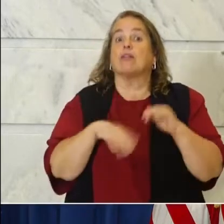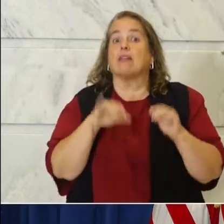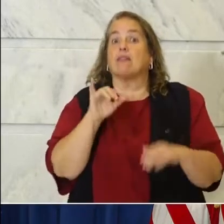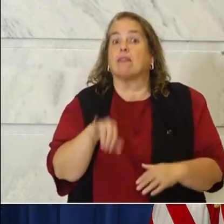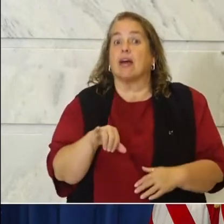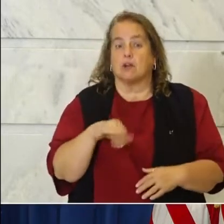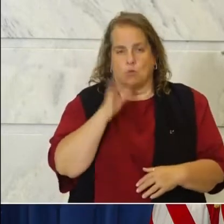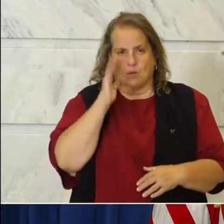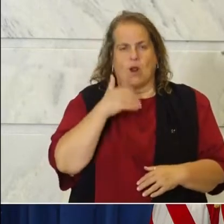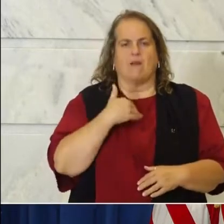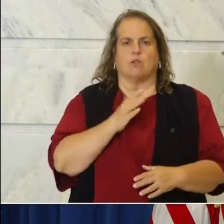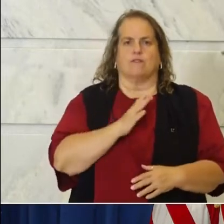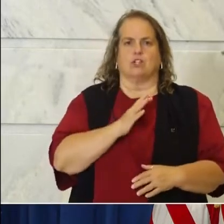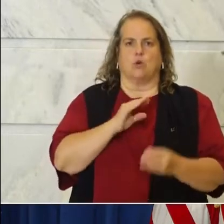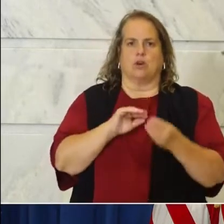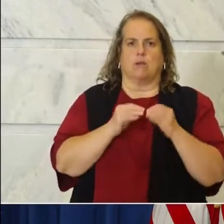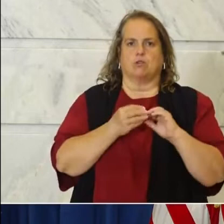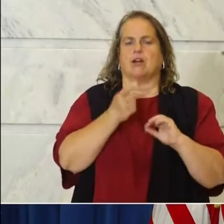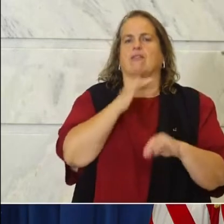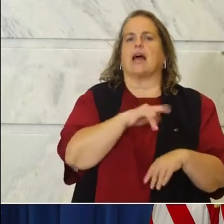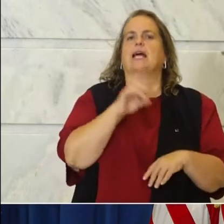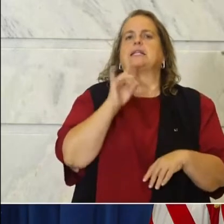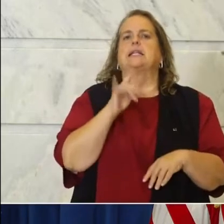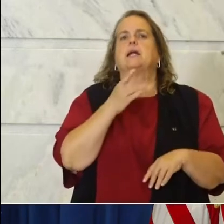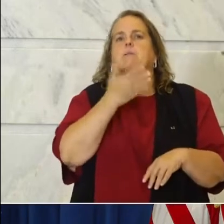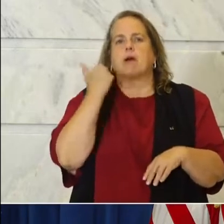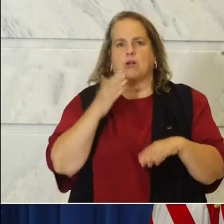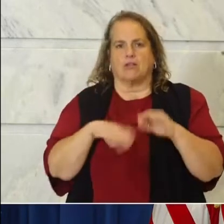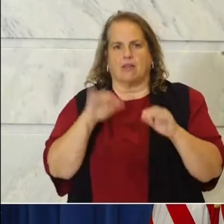have the official numbers, but they did better than that. They held back on